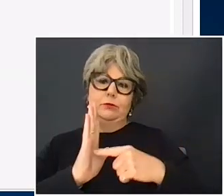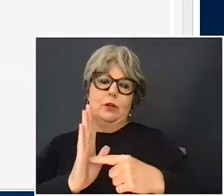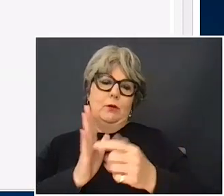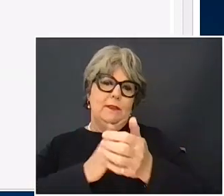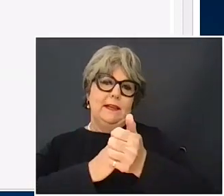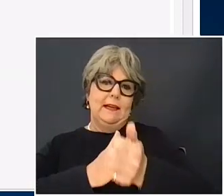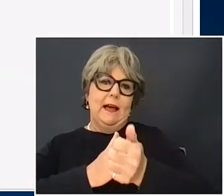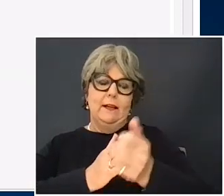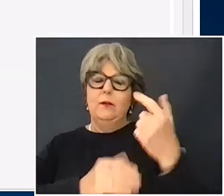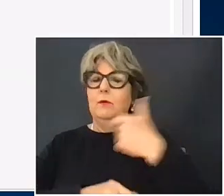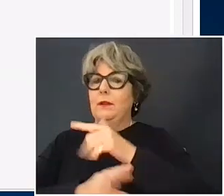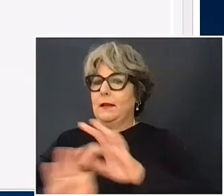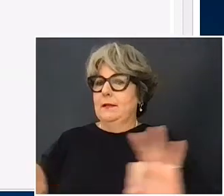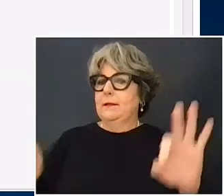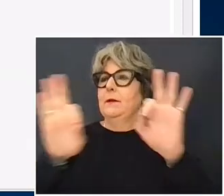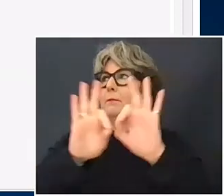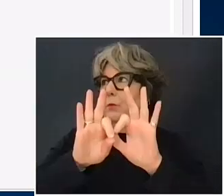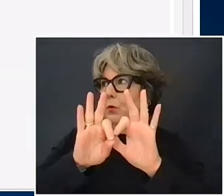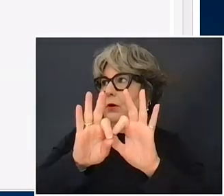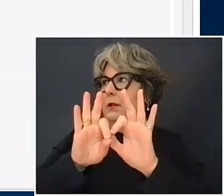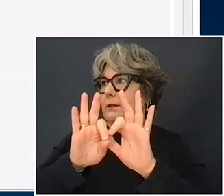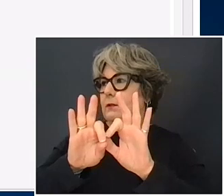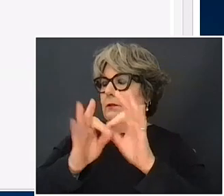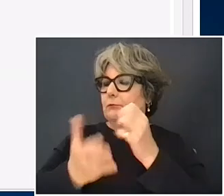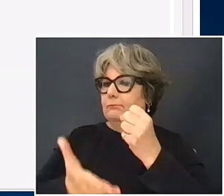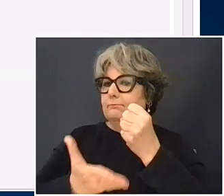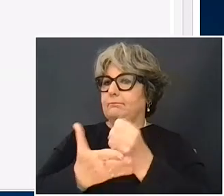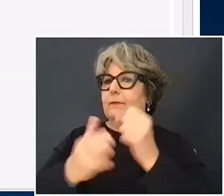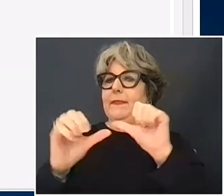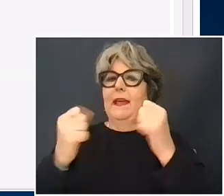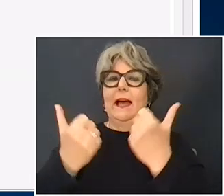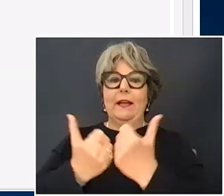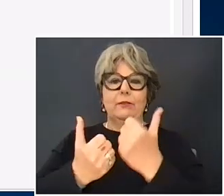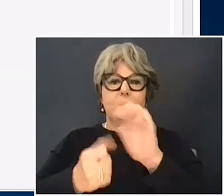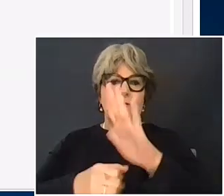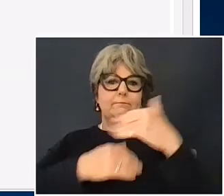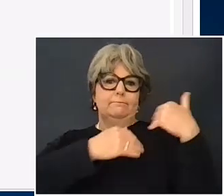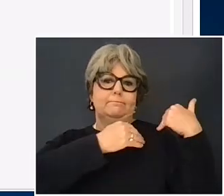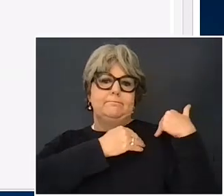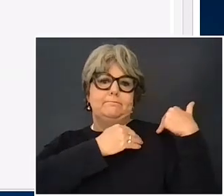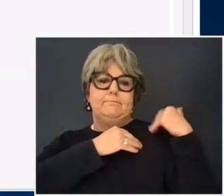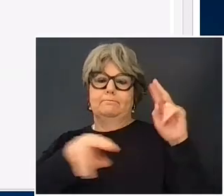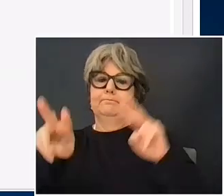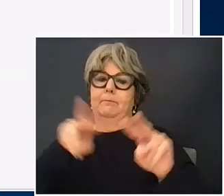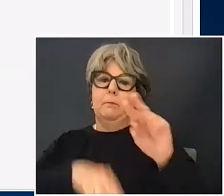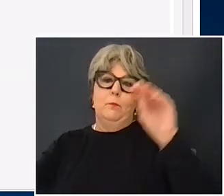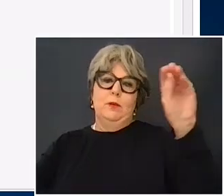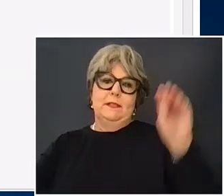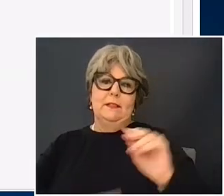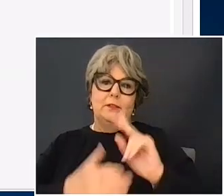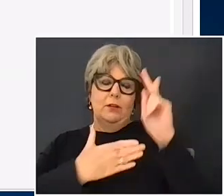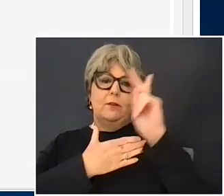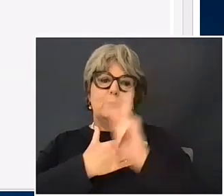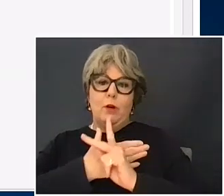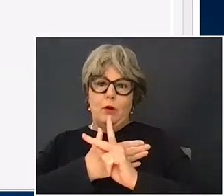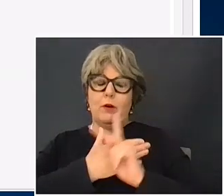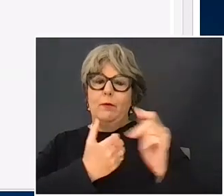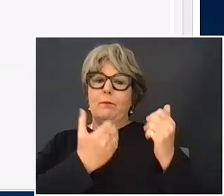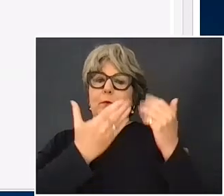important to do that. To codify the agency's obligation to oversee the percentage of a program provided under an arrangement with an